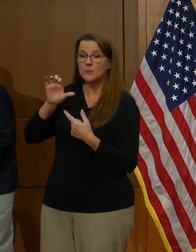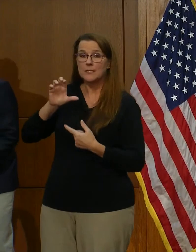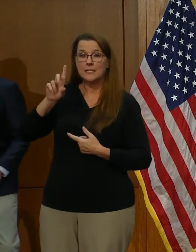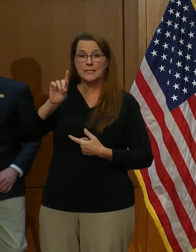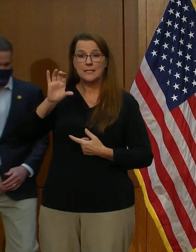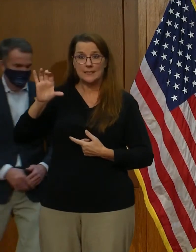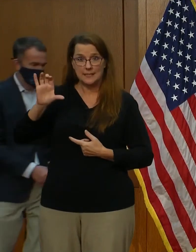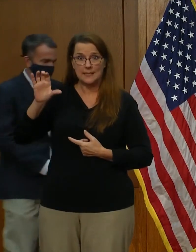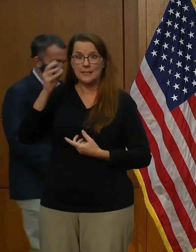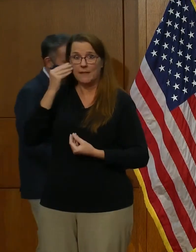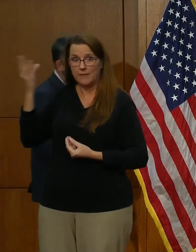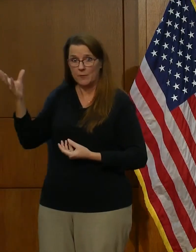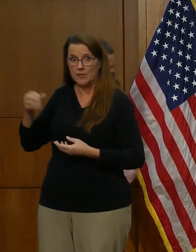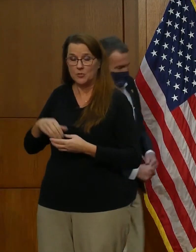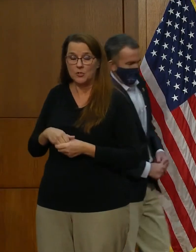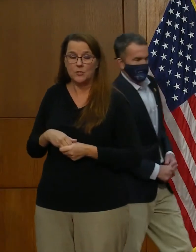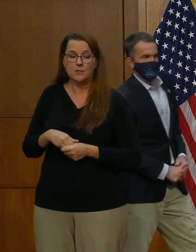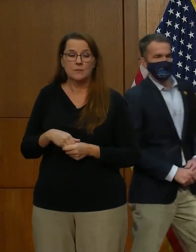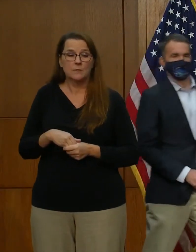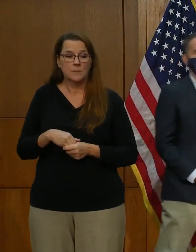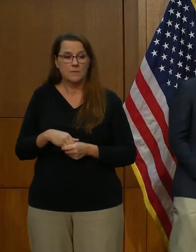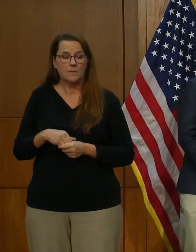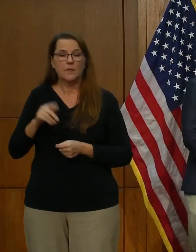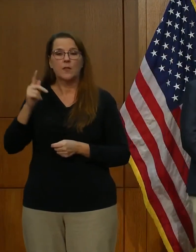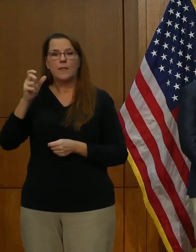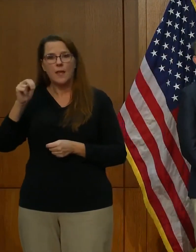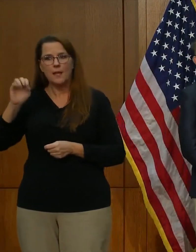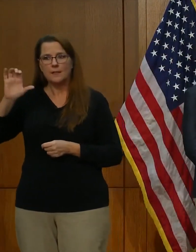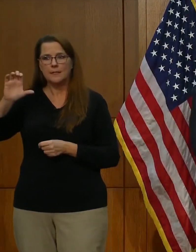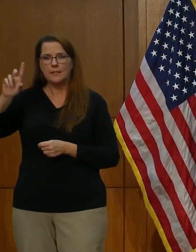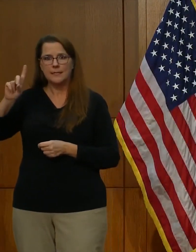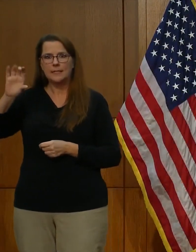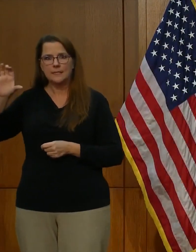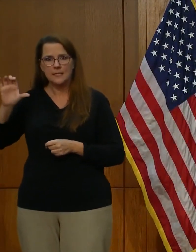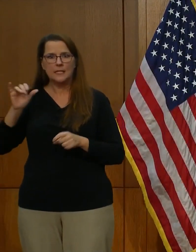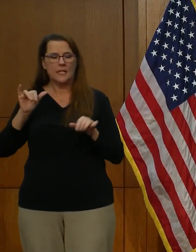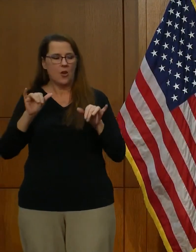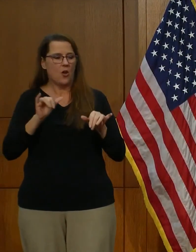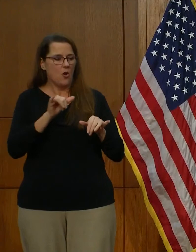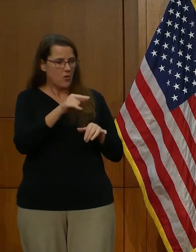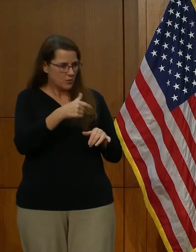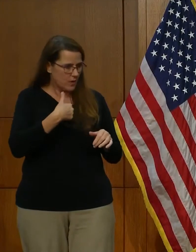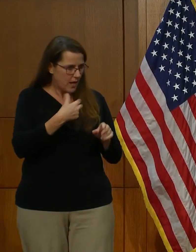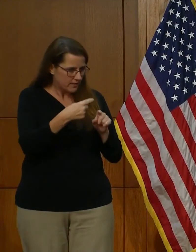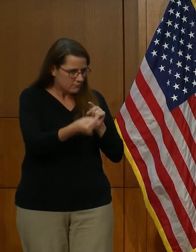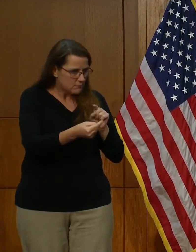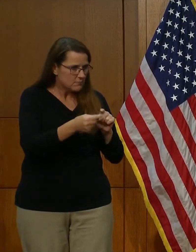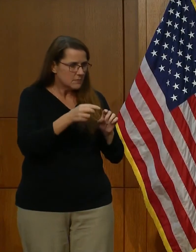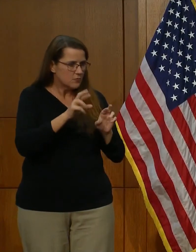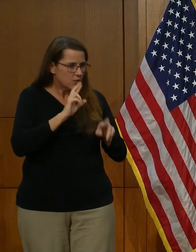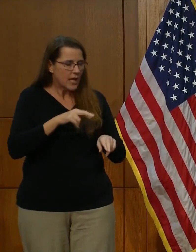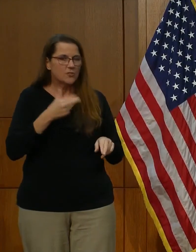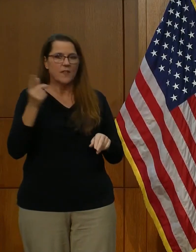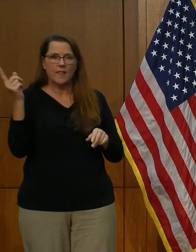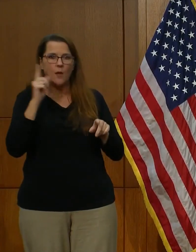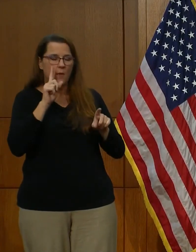IT DOES PROVIDE THE CDC THEN AWAY. OF THEN PROCEEDING TO